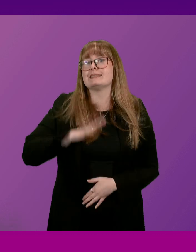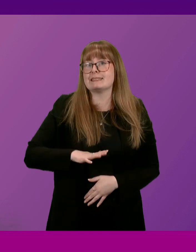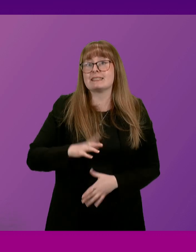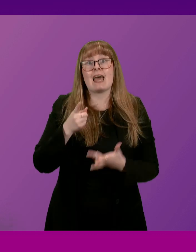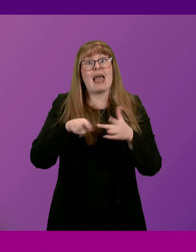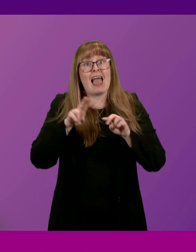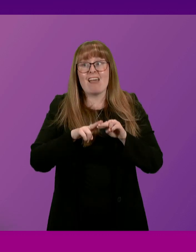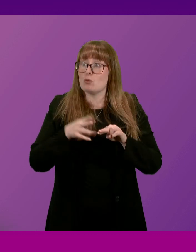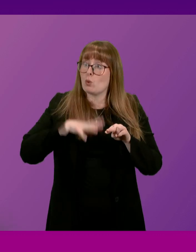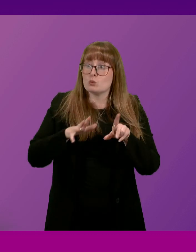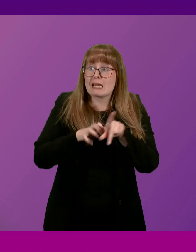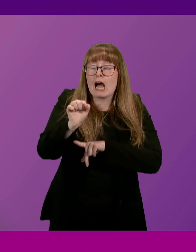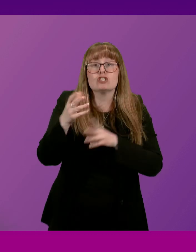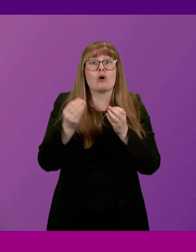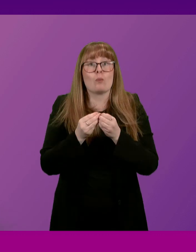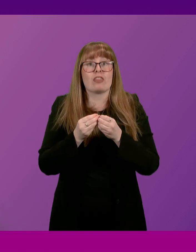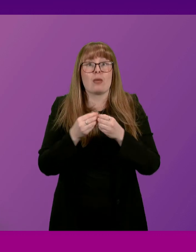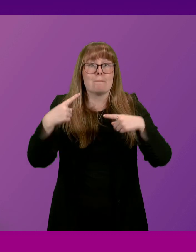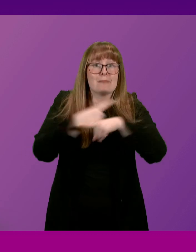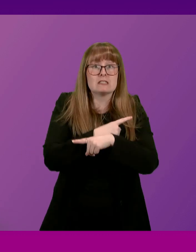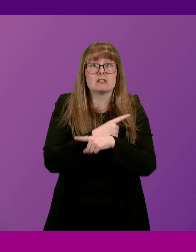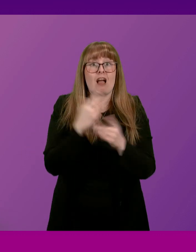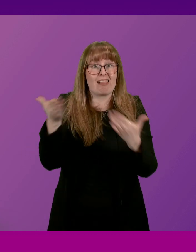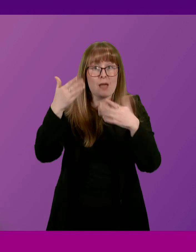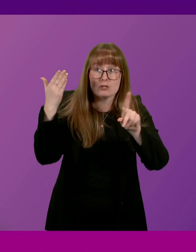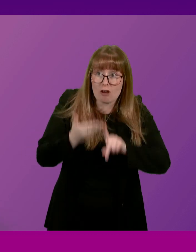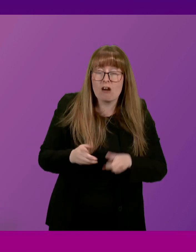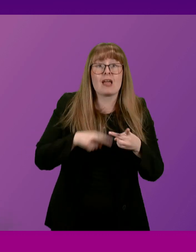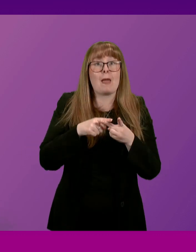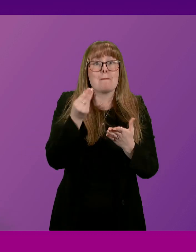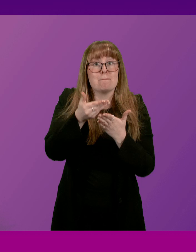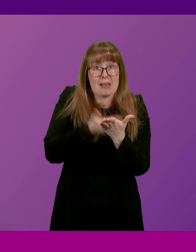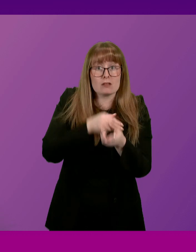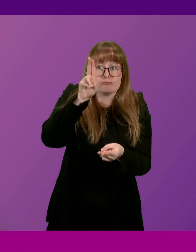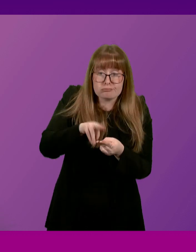catch up with the missed climate targets, cut people’s bills and create green jobs.